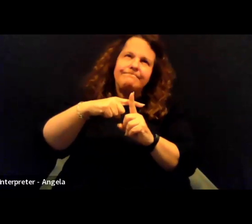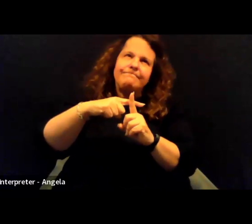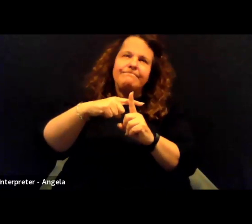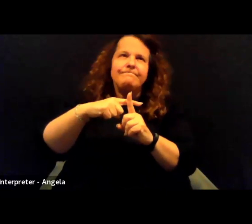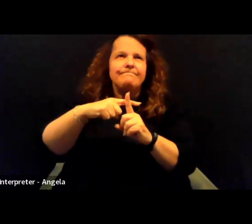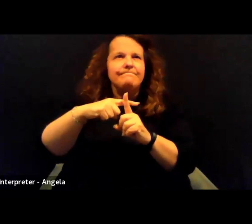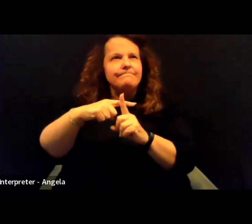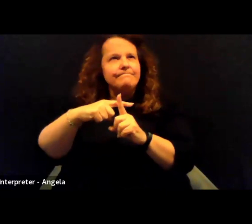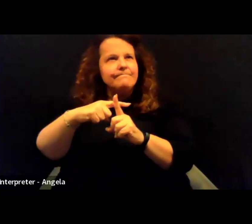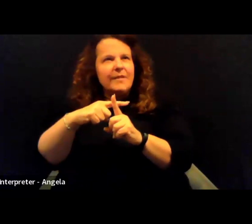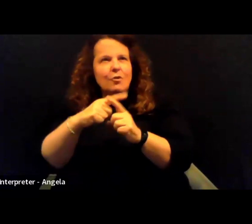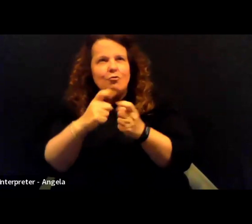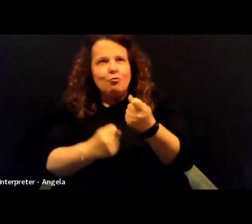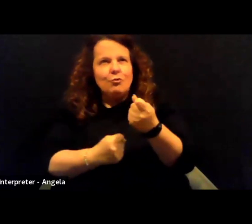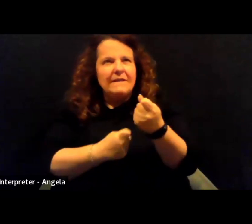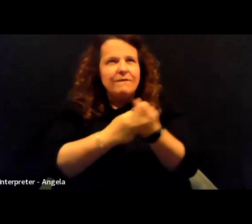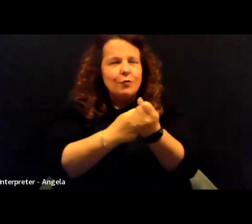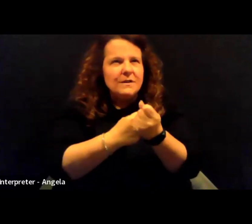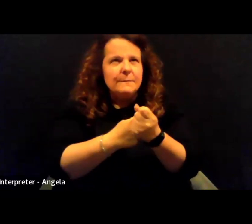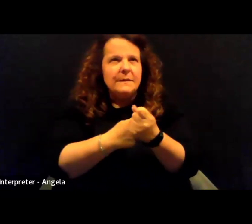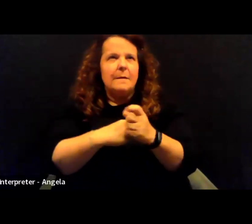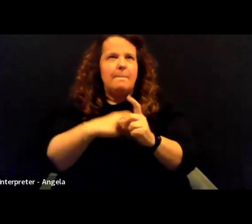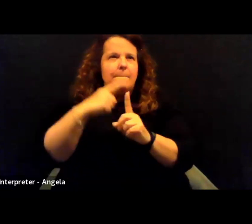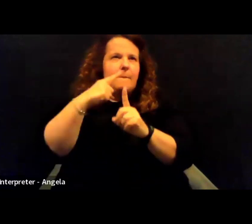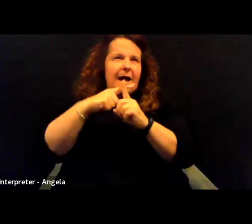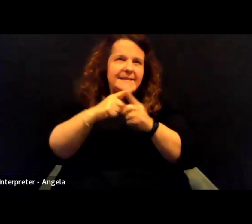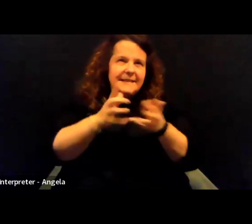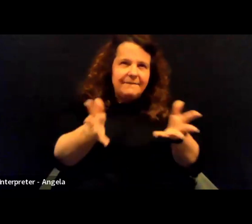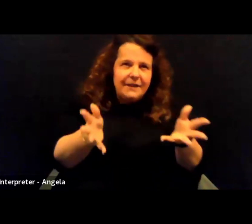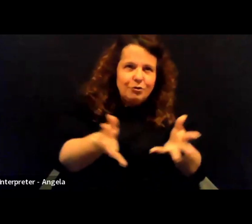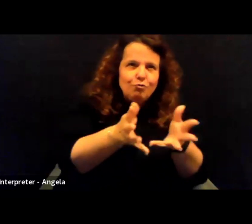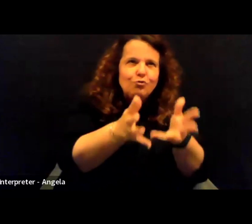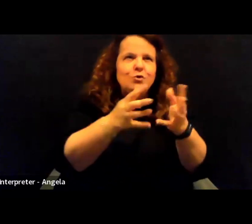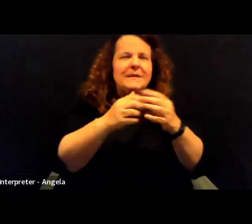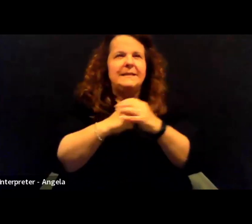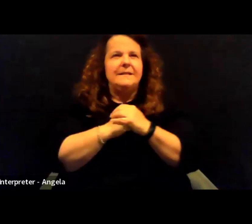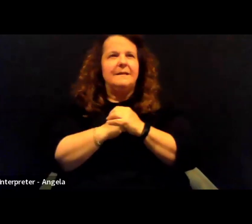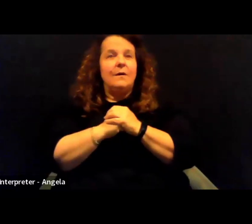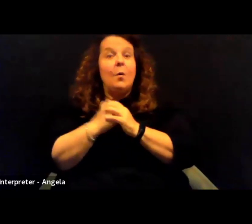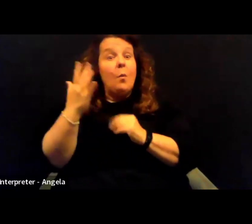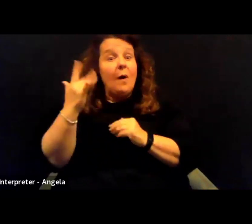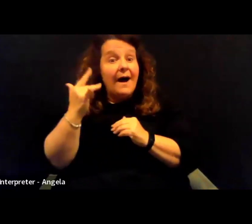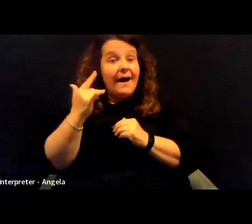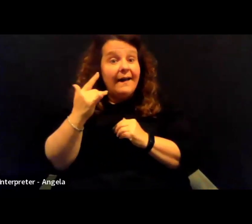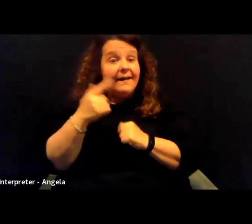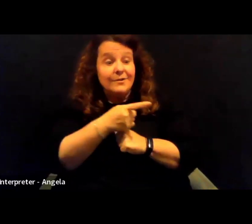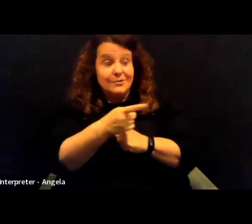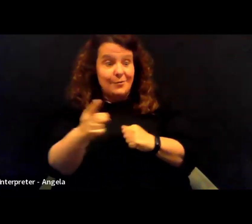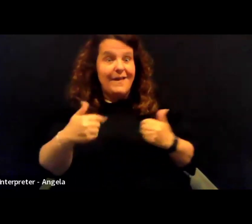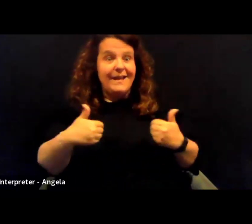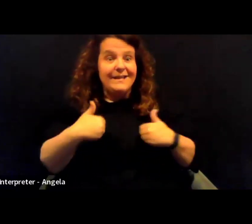reinforcement, positive encouragement, , so that way our young people can start moving into,